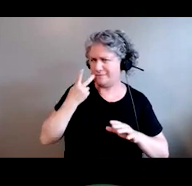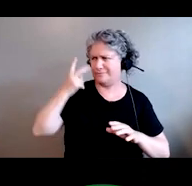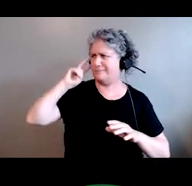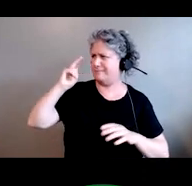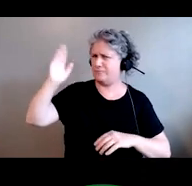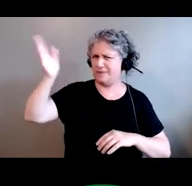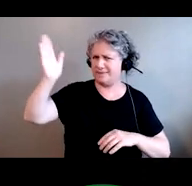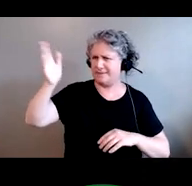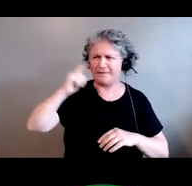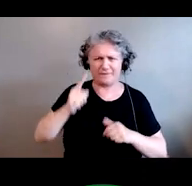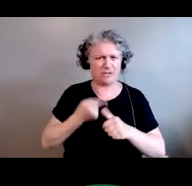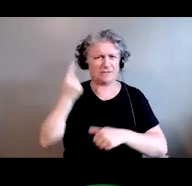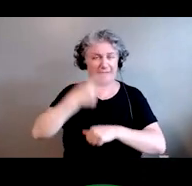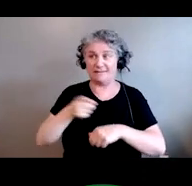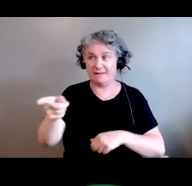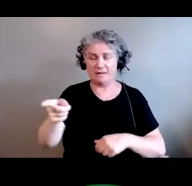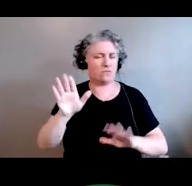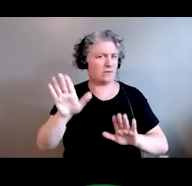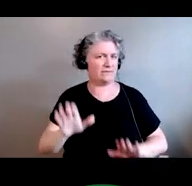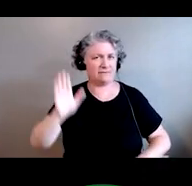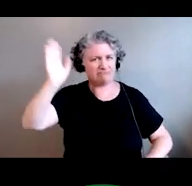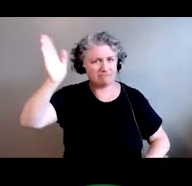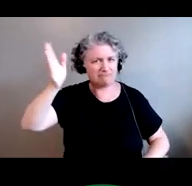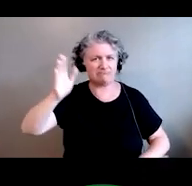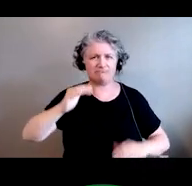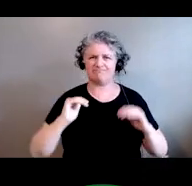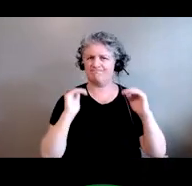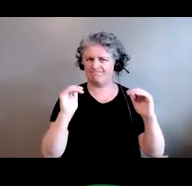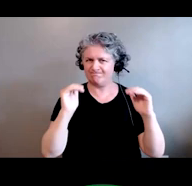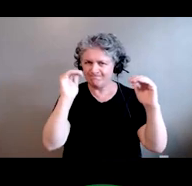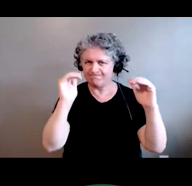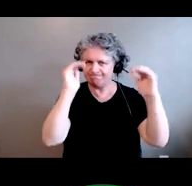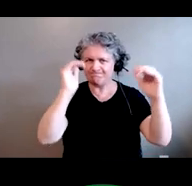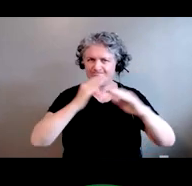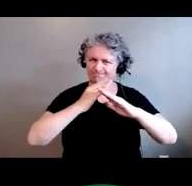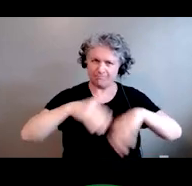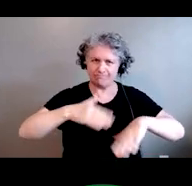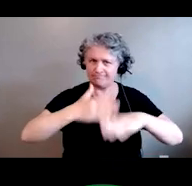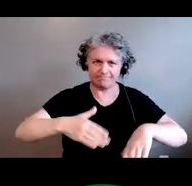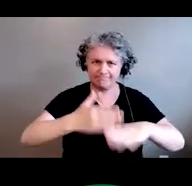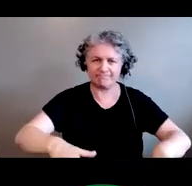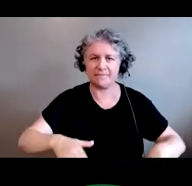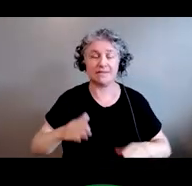first day of the just yeah pushing the boundaries and the main thing is that education and awareness